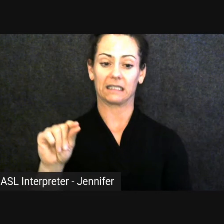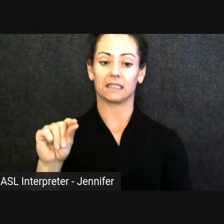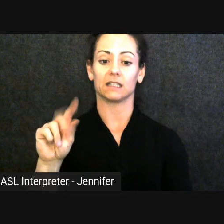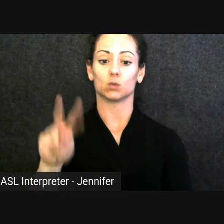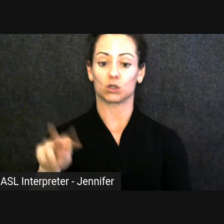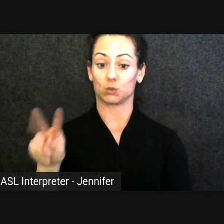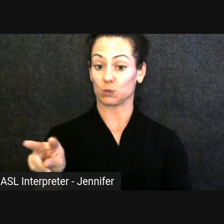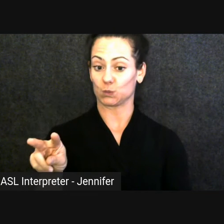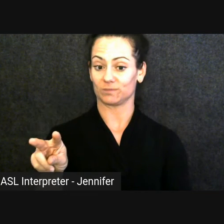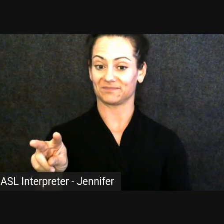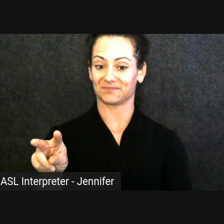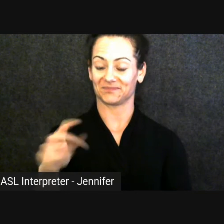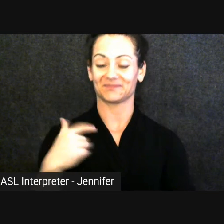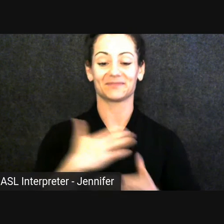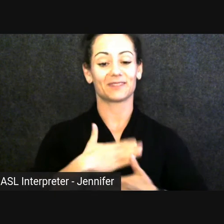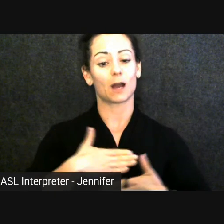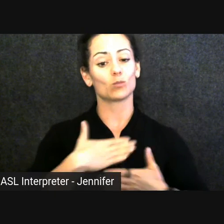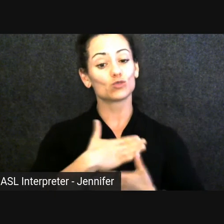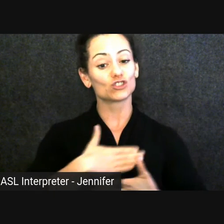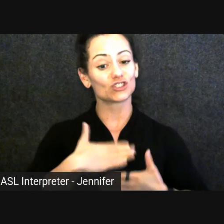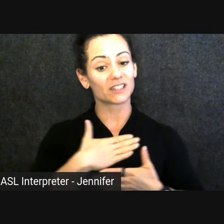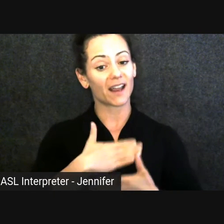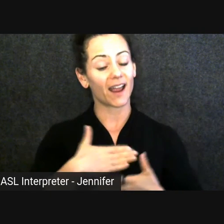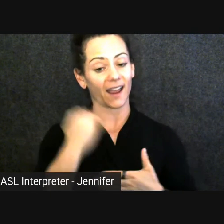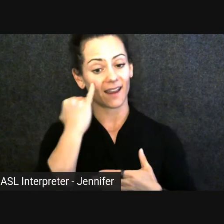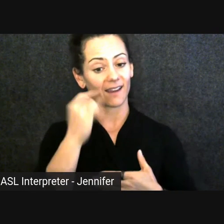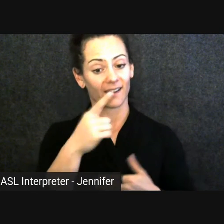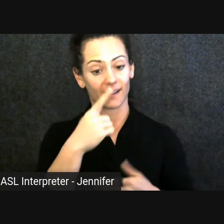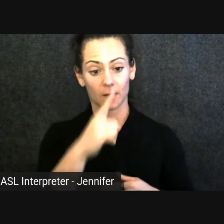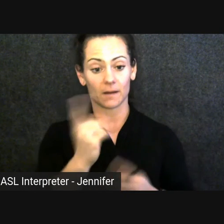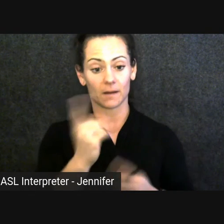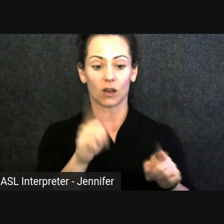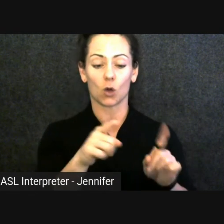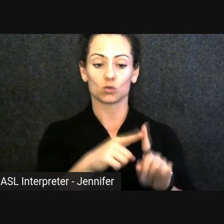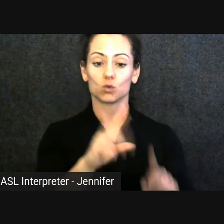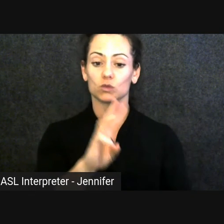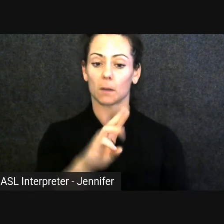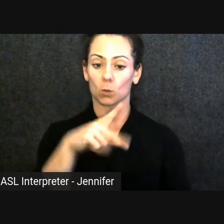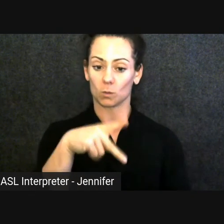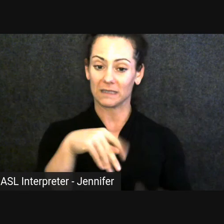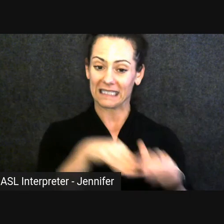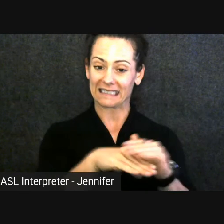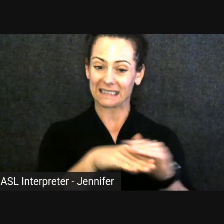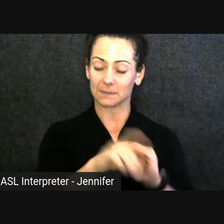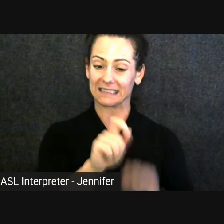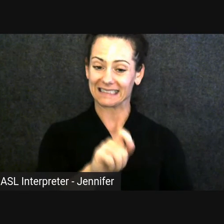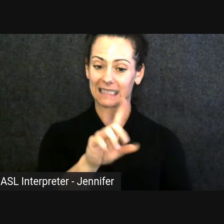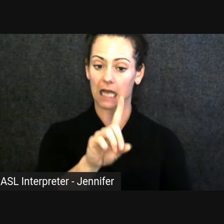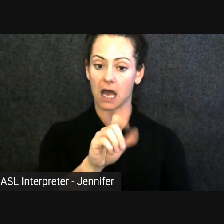We appreciate it. If you do go to WPaccessibility.day/feedback